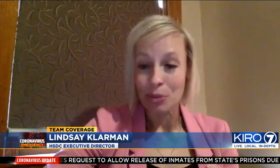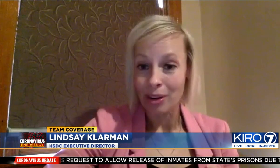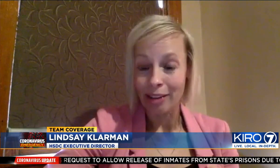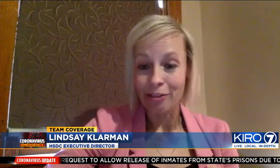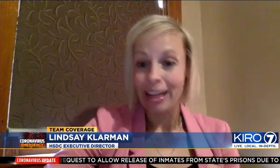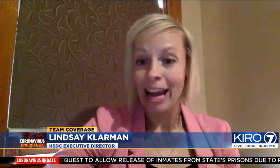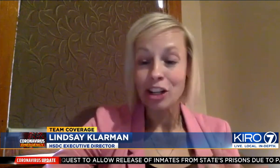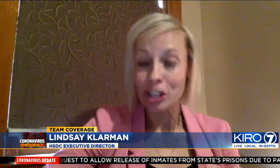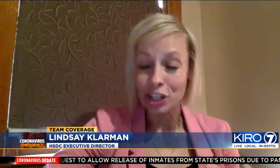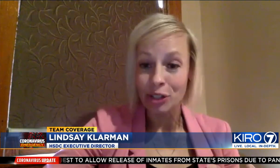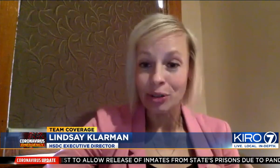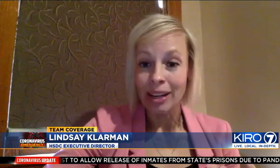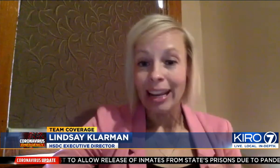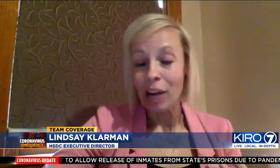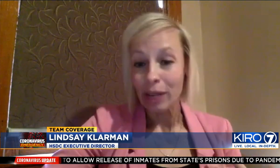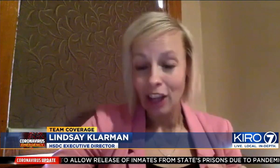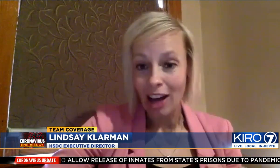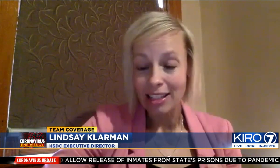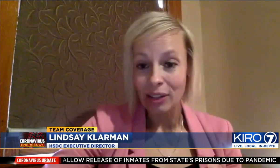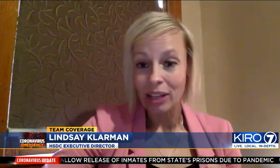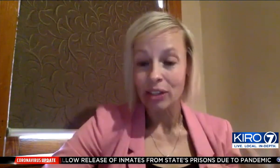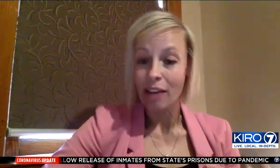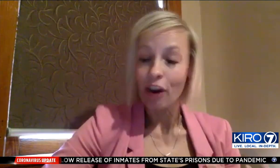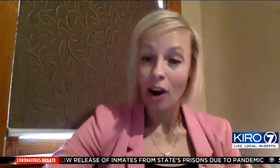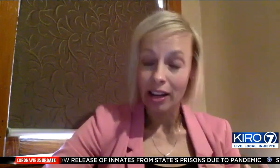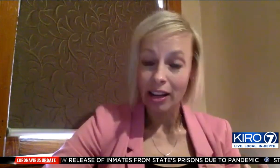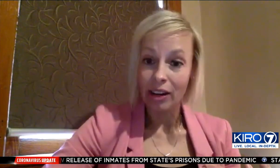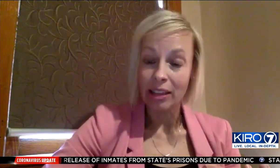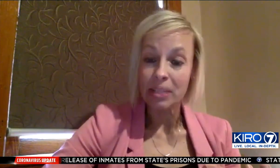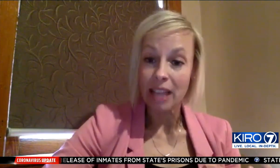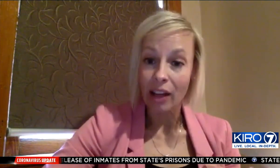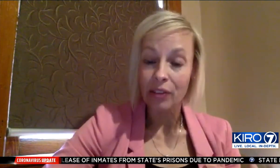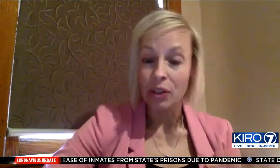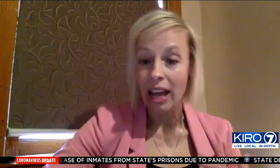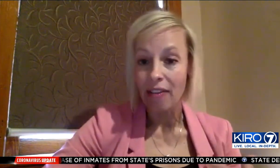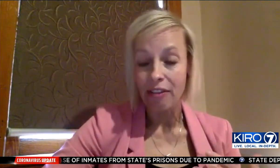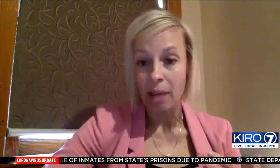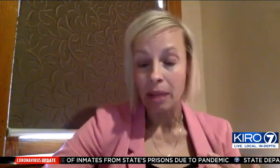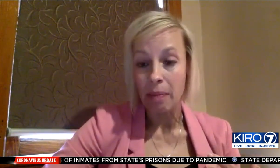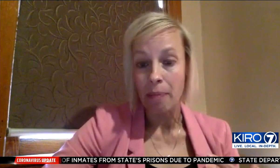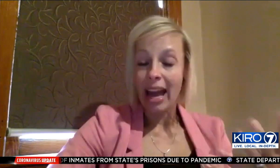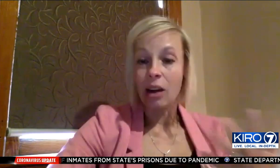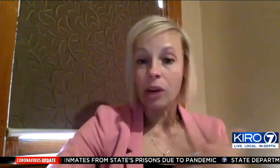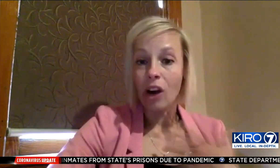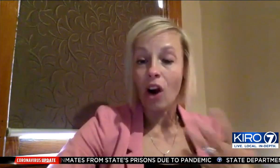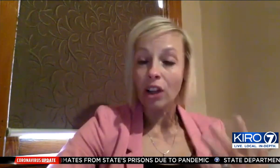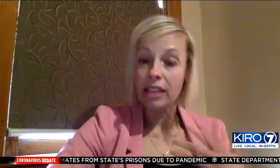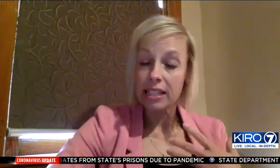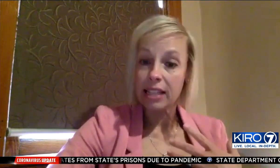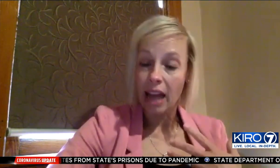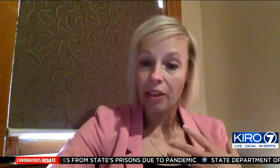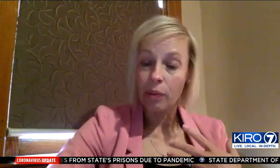LIKE ERIC KIM TO HELP OUT THEIR NEIGHBORS IN NEED. ONE IN THREE PEOPLE HAS SOME SORT OF CONNECTION TO HEARING